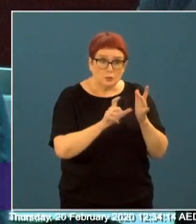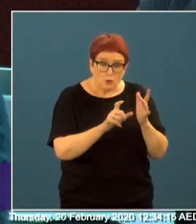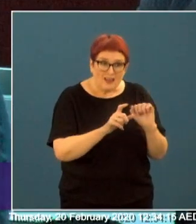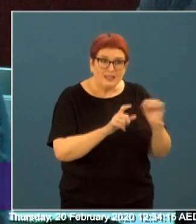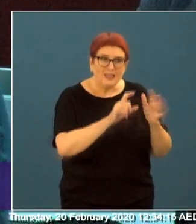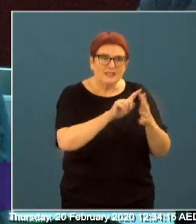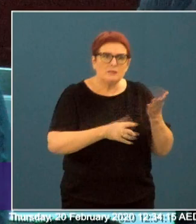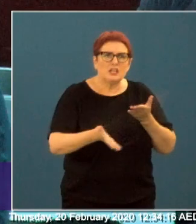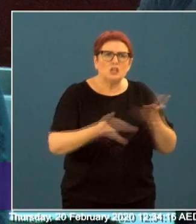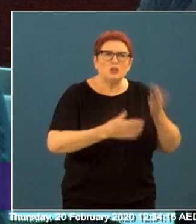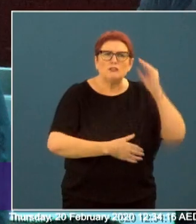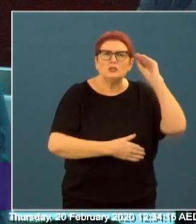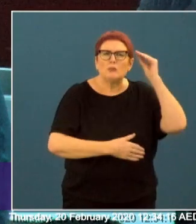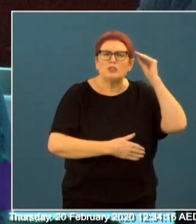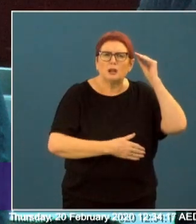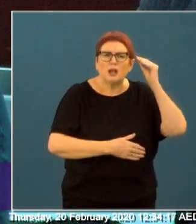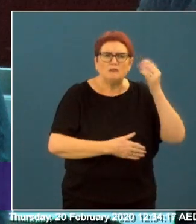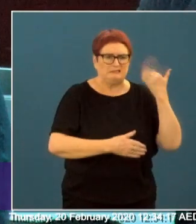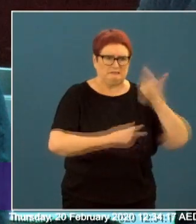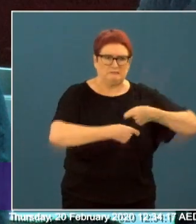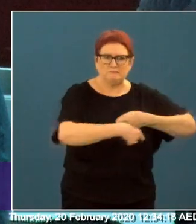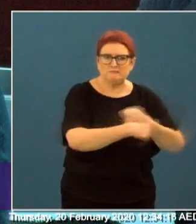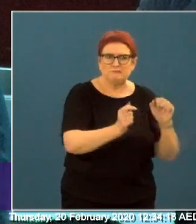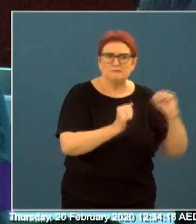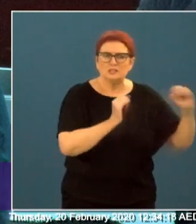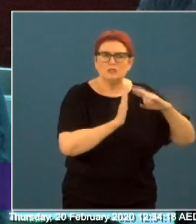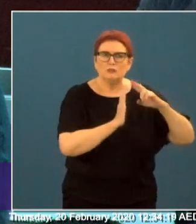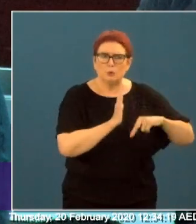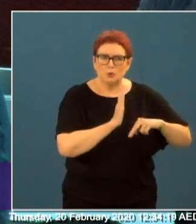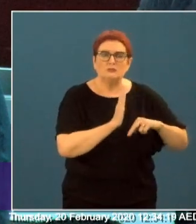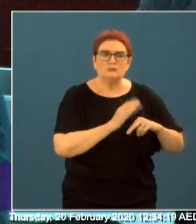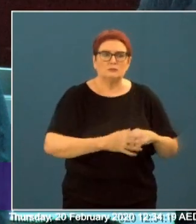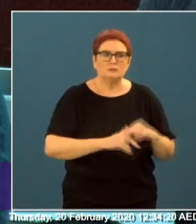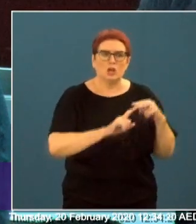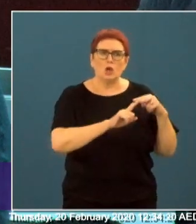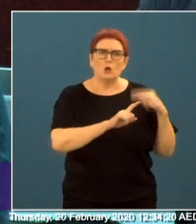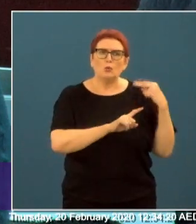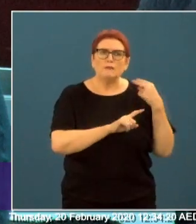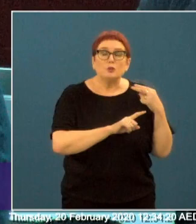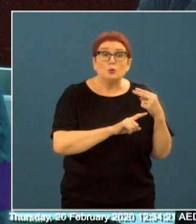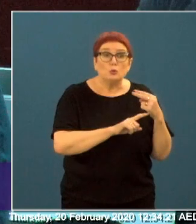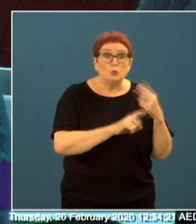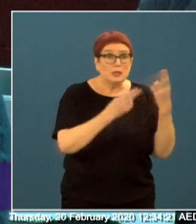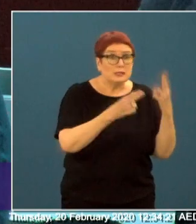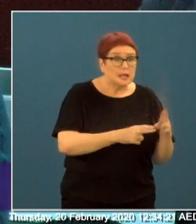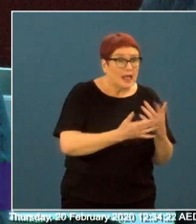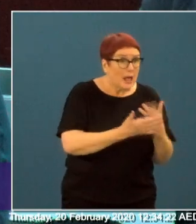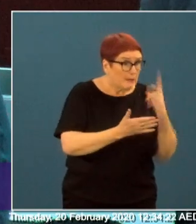recently released a report, a first review of deaths of people receiving disability services in Victoria.